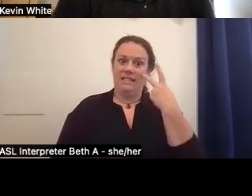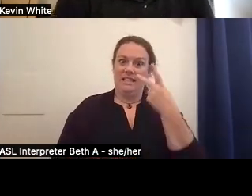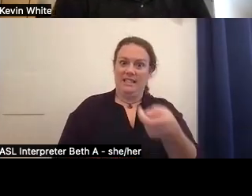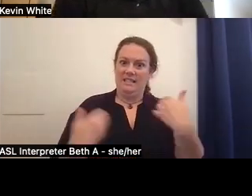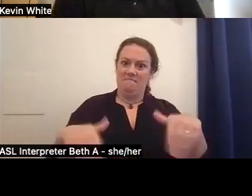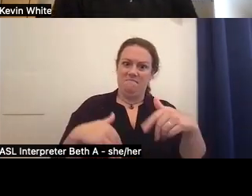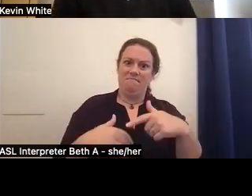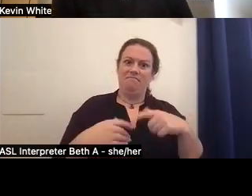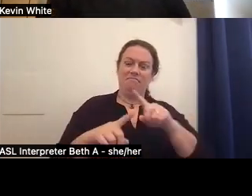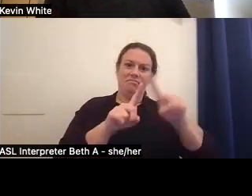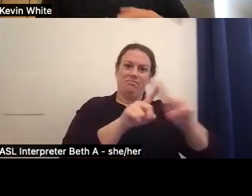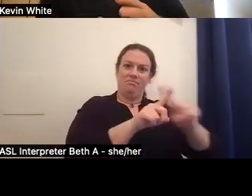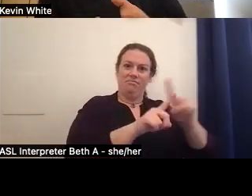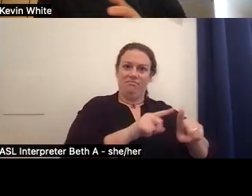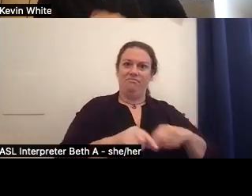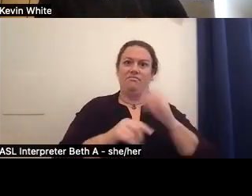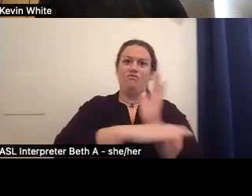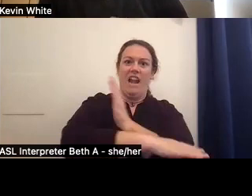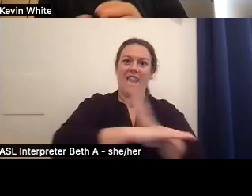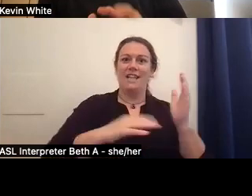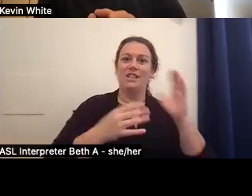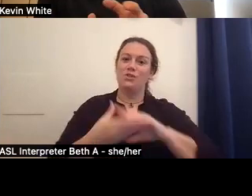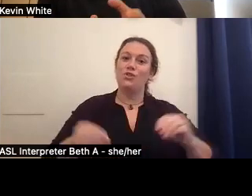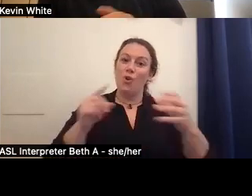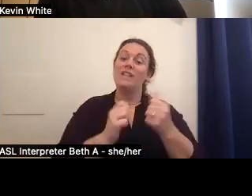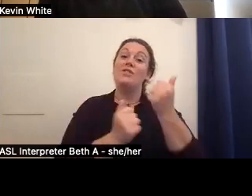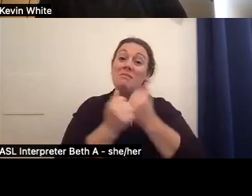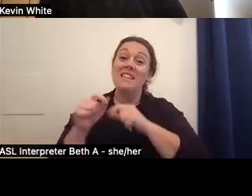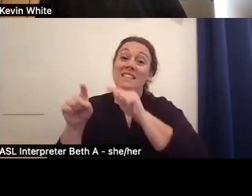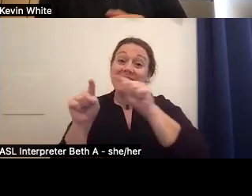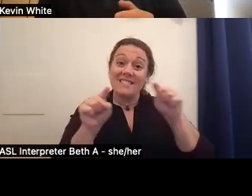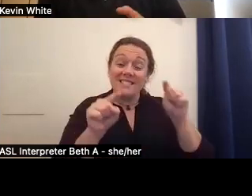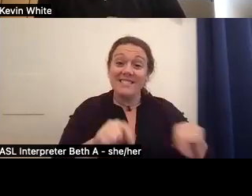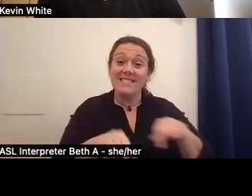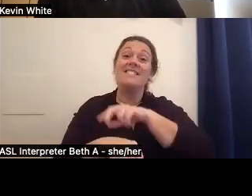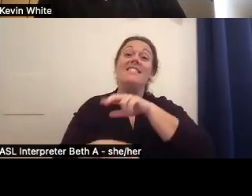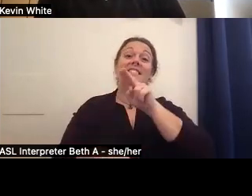Tuscarora have eight stories. What happens in the early 20th century is that Six Nations Grand